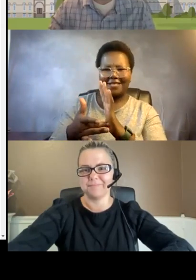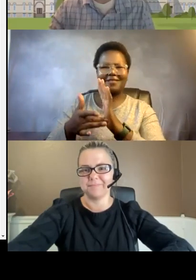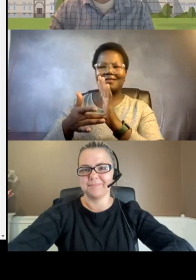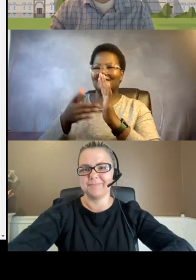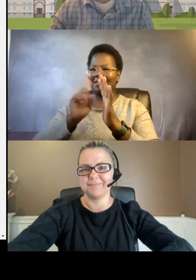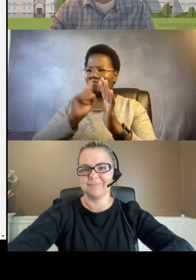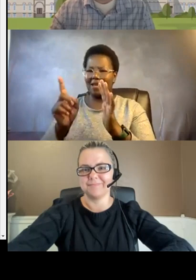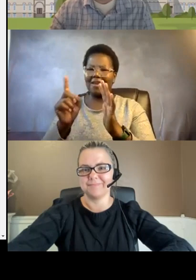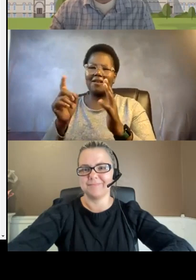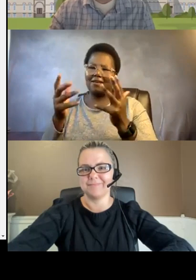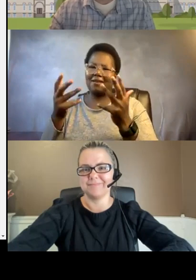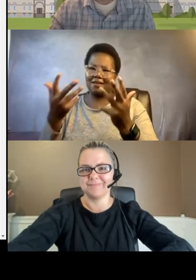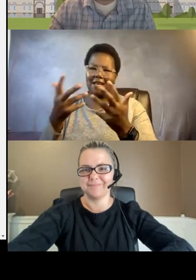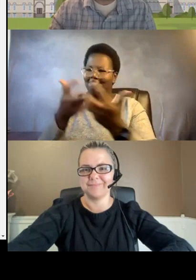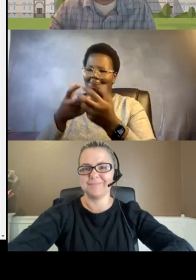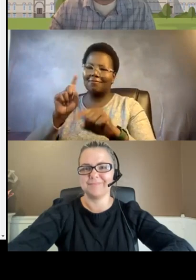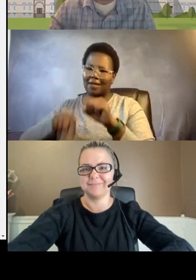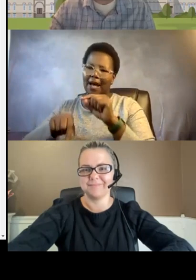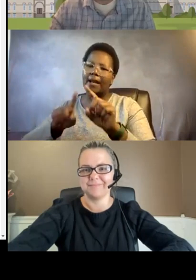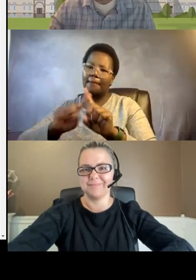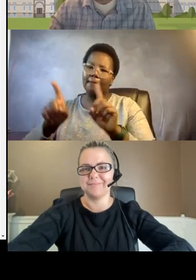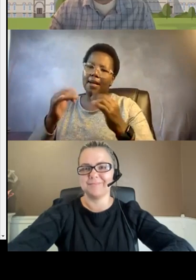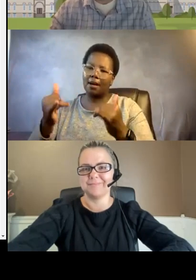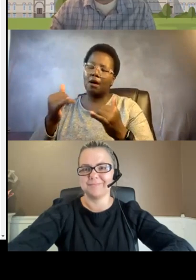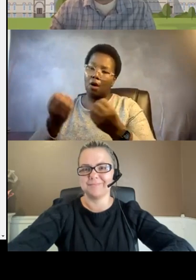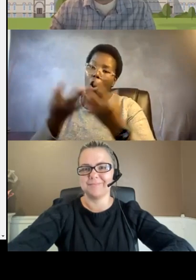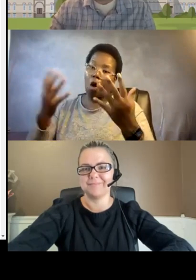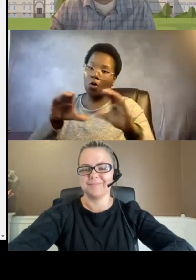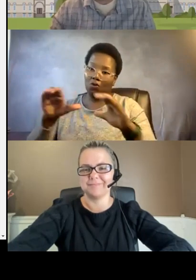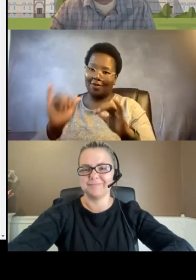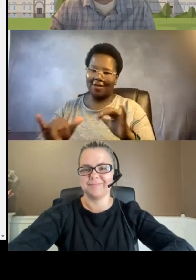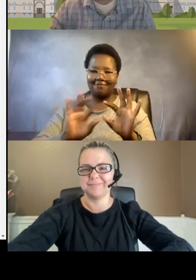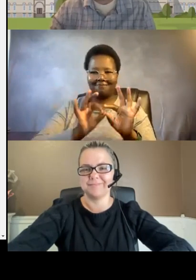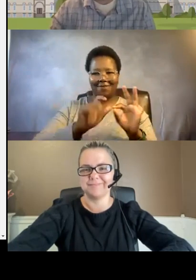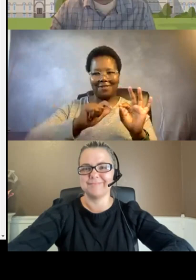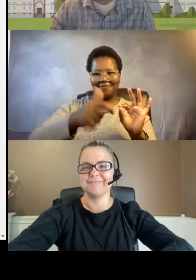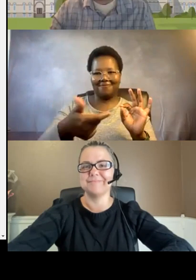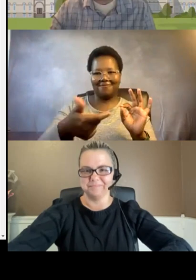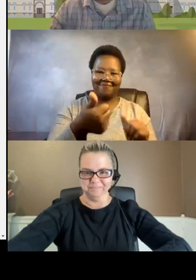hard to quantify that, but it does an awful lot. The things that it can detect, those Errors,